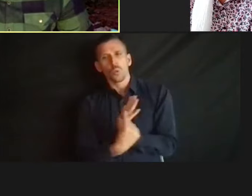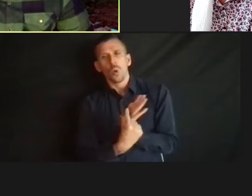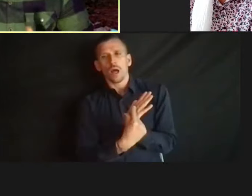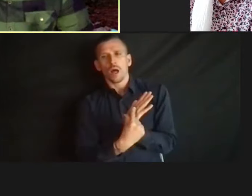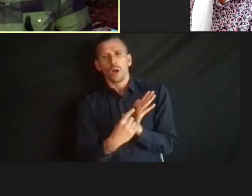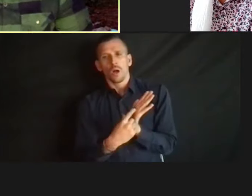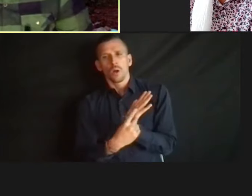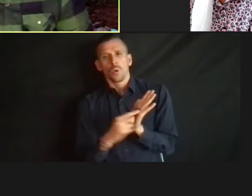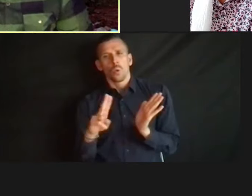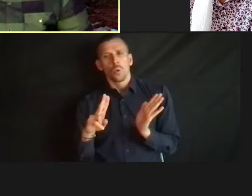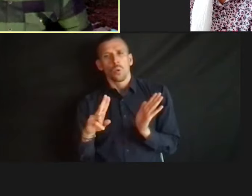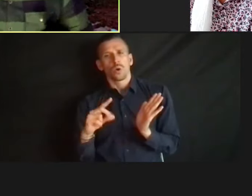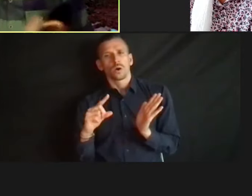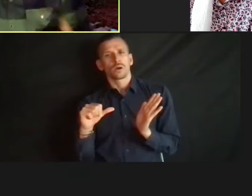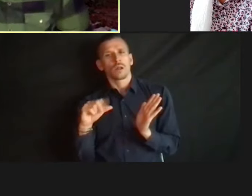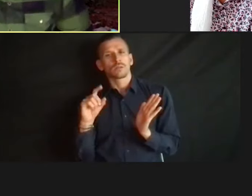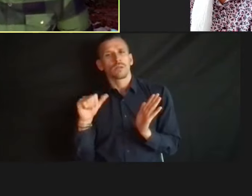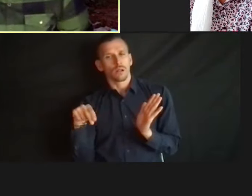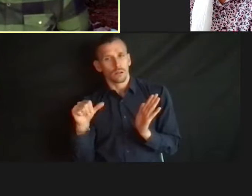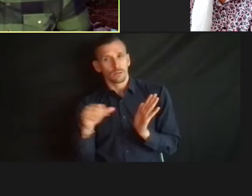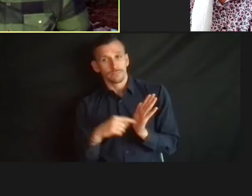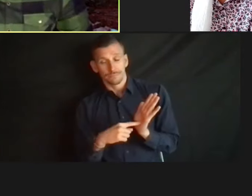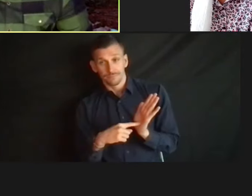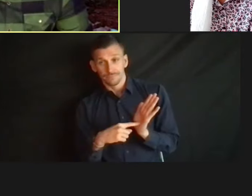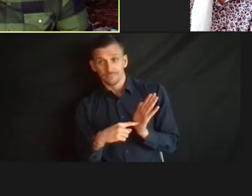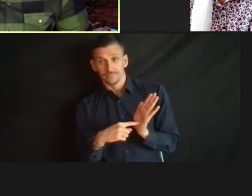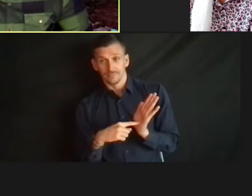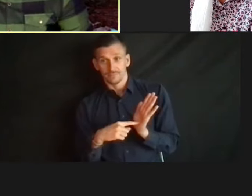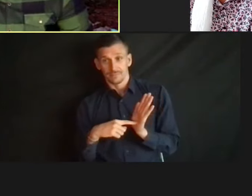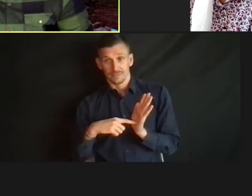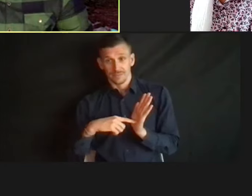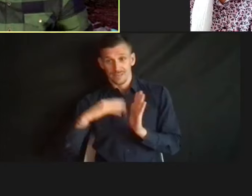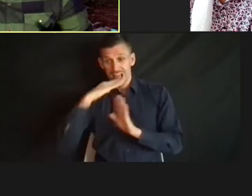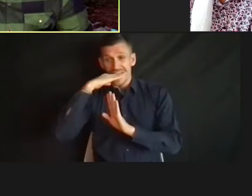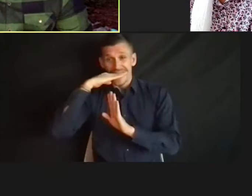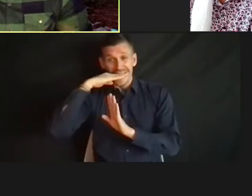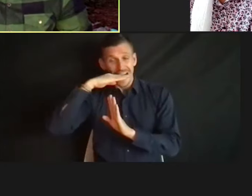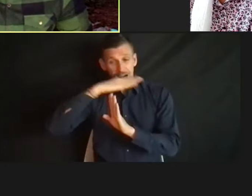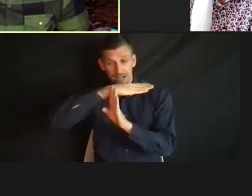because of the conflict, of course, this place was deserted. Not deserted, it was forested,